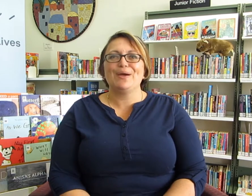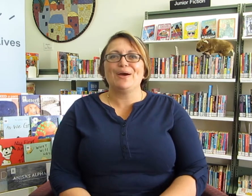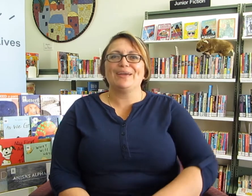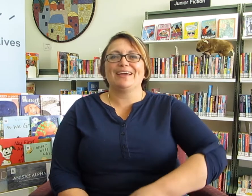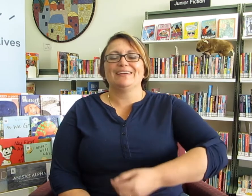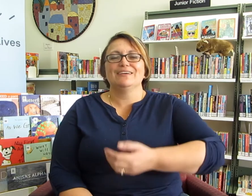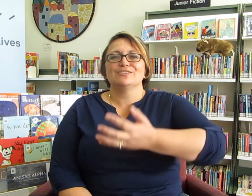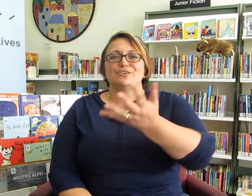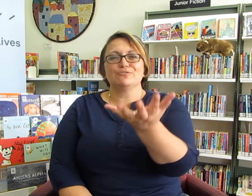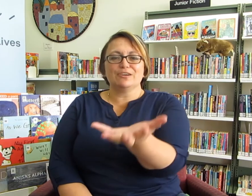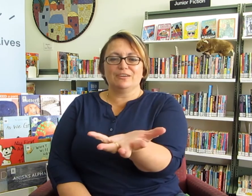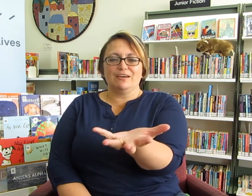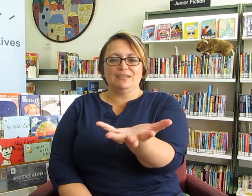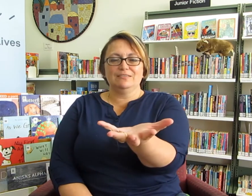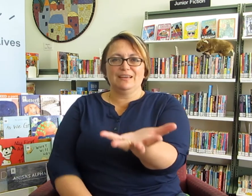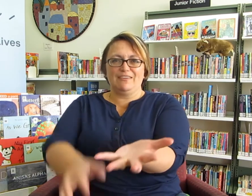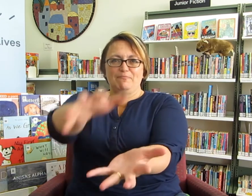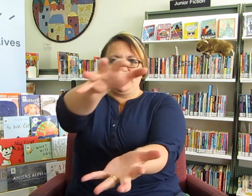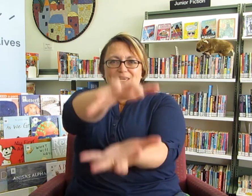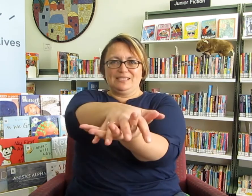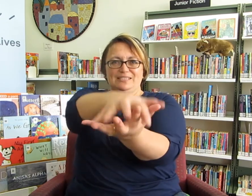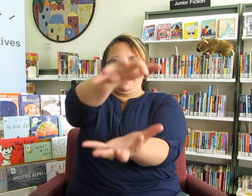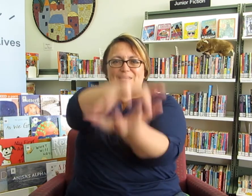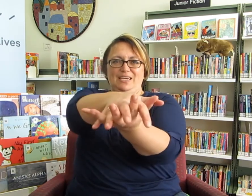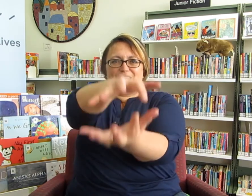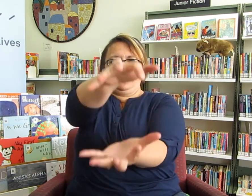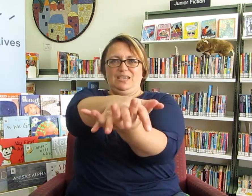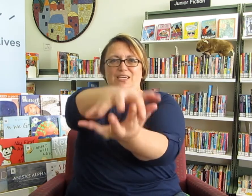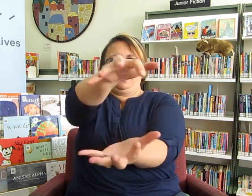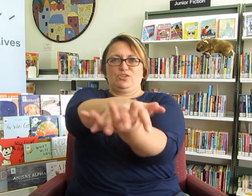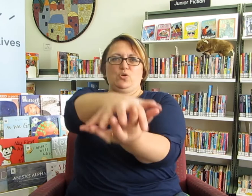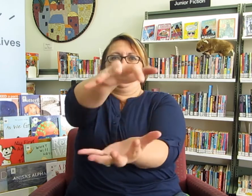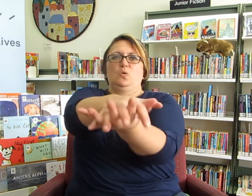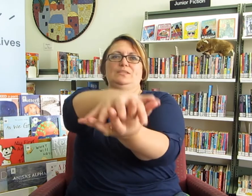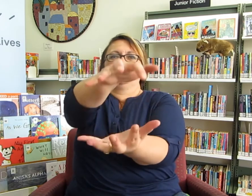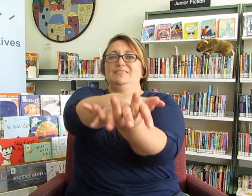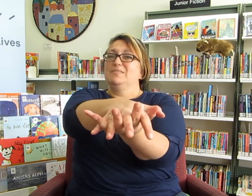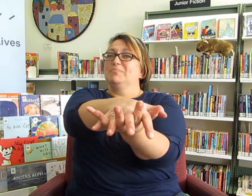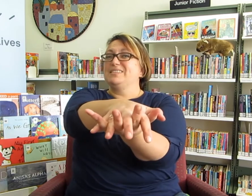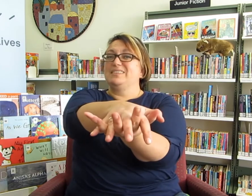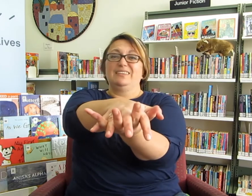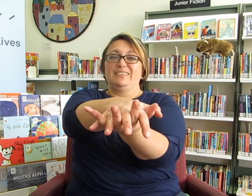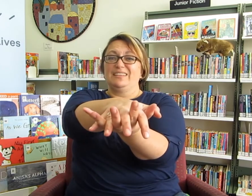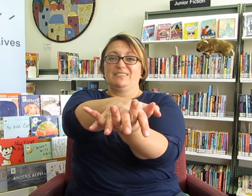Okay, so crocodile have big snapping jaws. Basically that's crocodile.